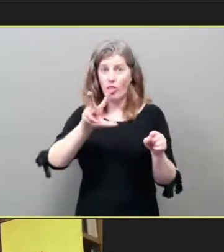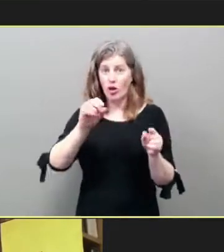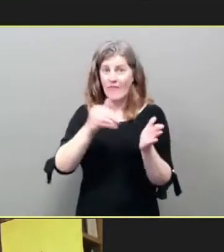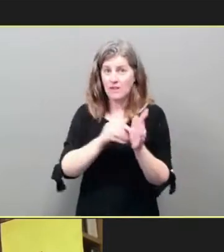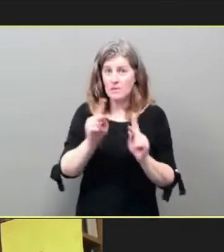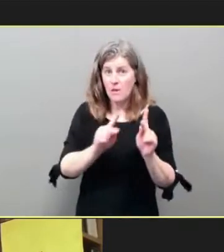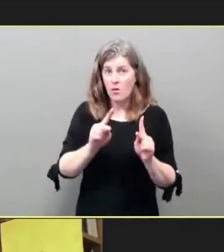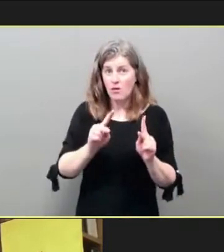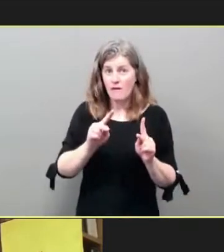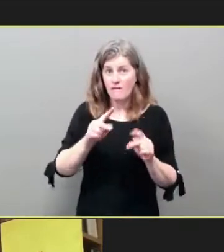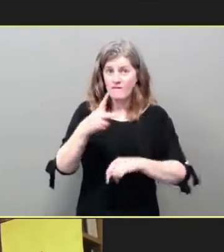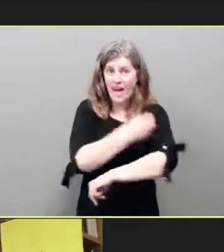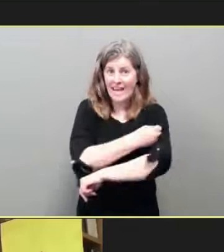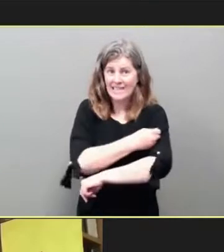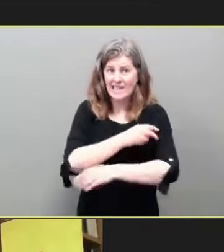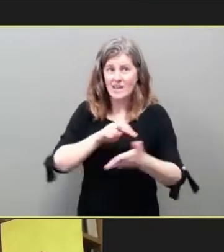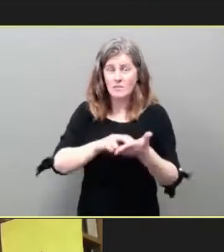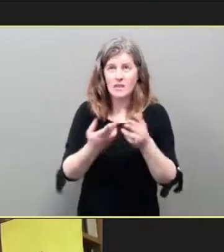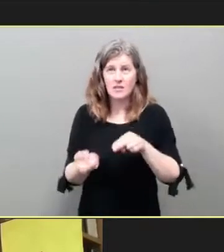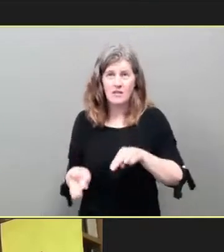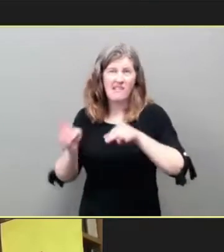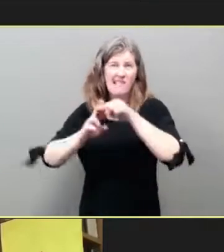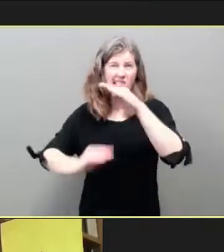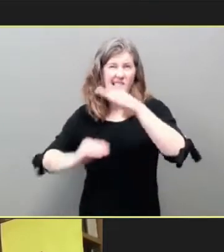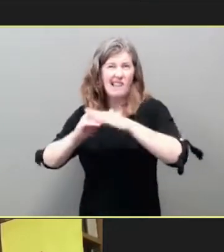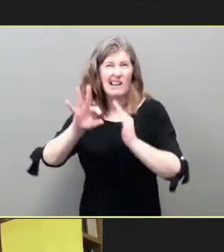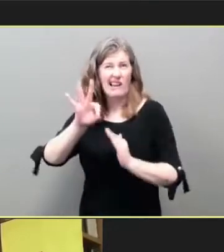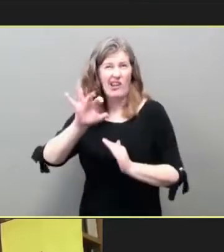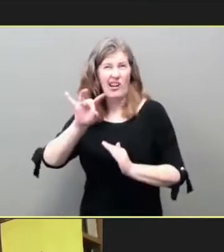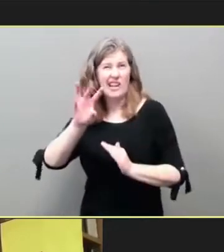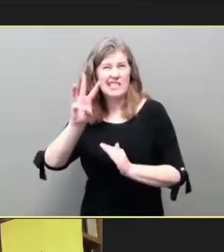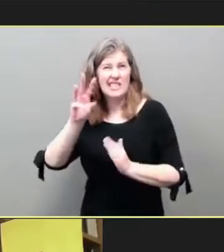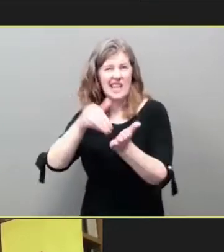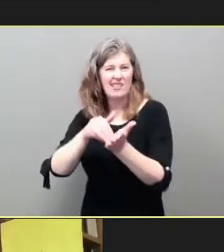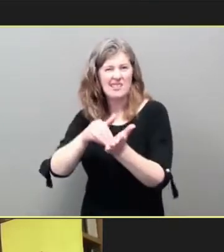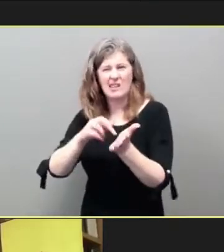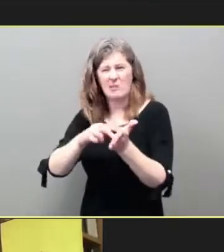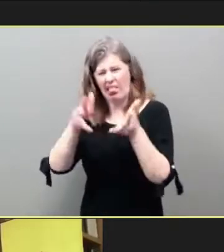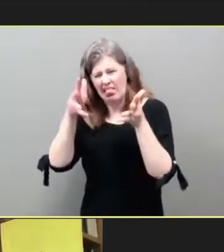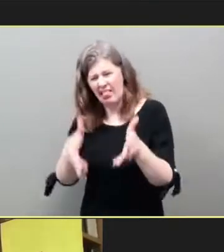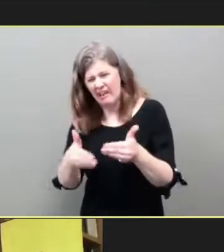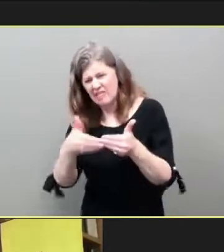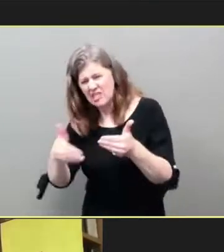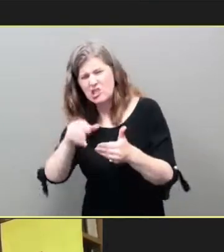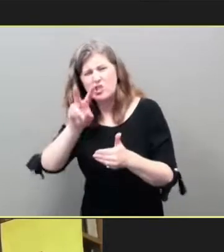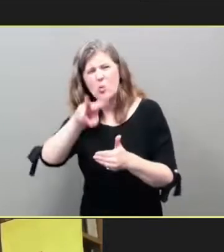to 986,000. And then after that it's only 22,000 New people that we need to